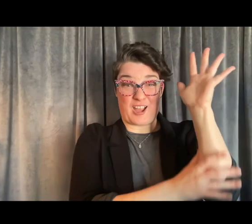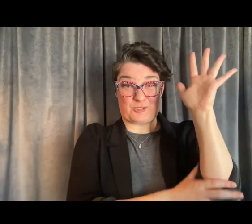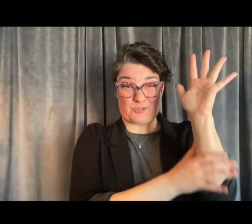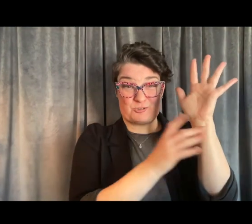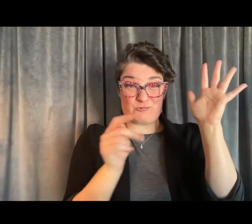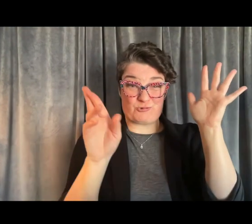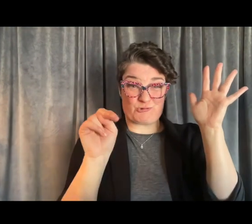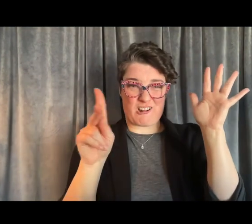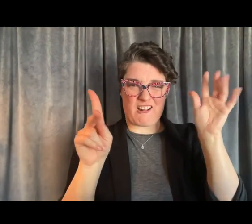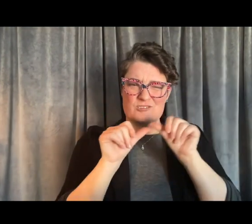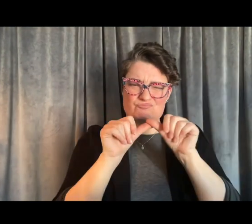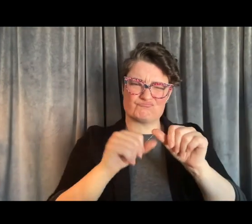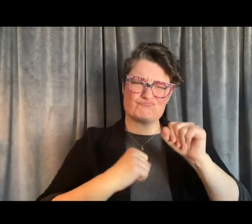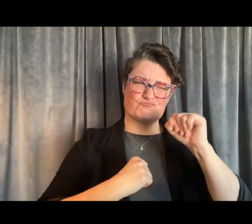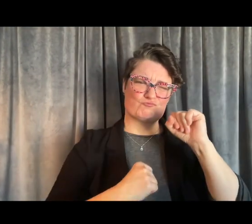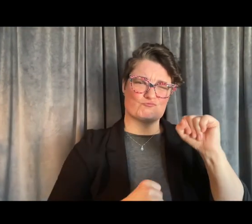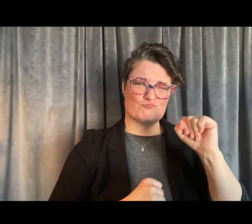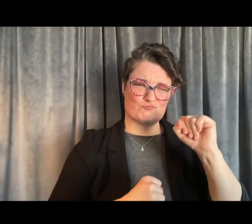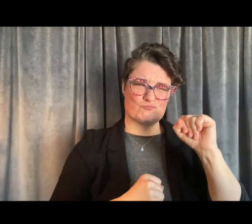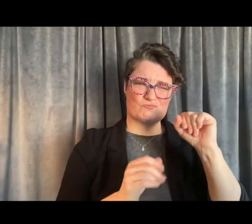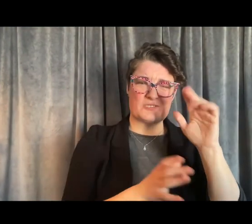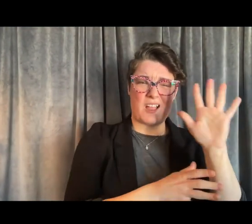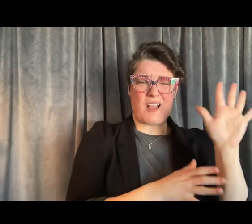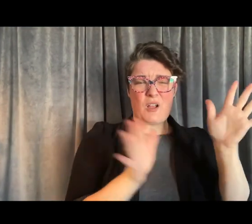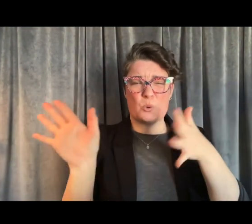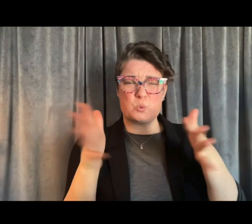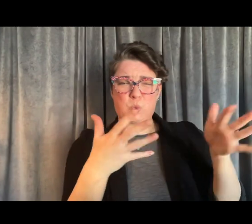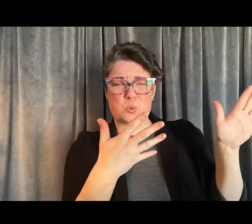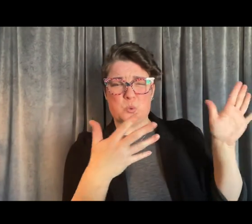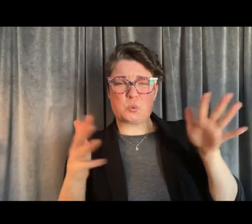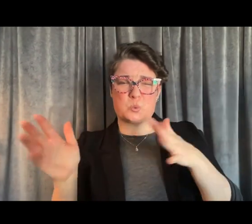My trunk stays strong, strong in the wind.